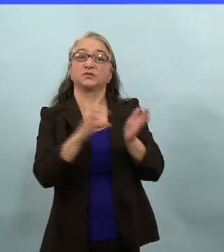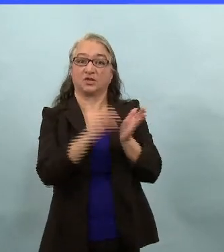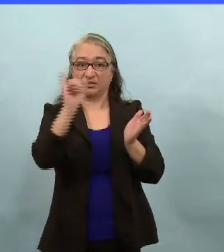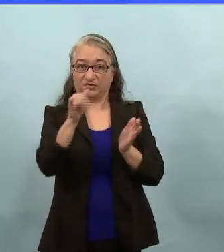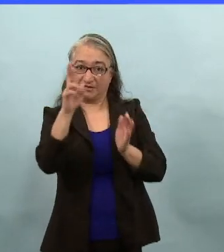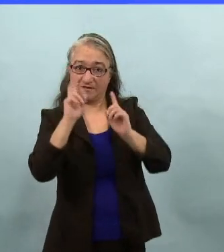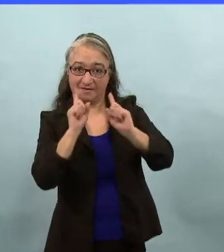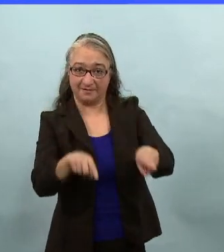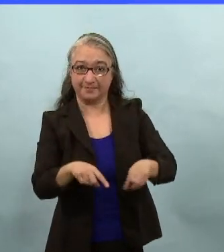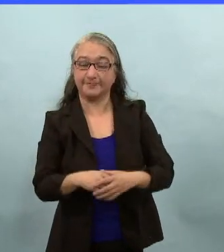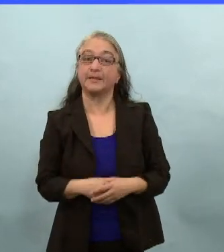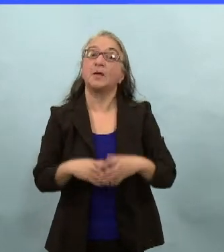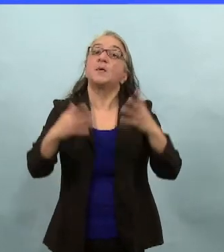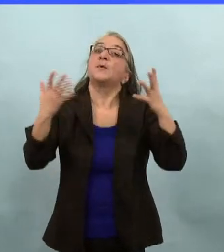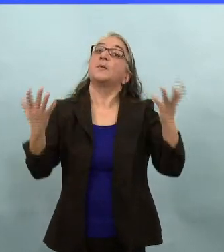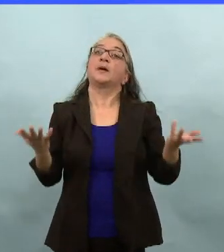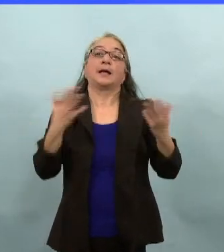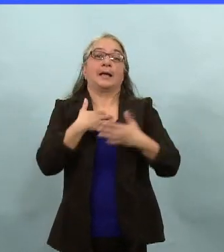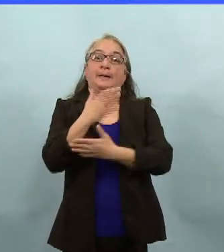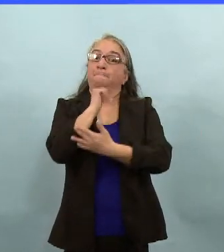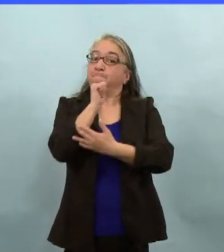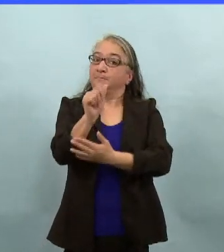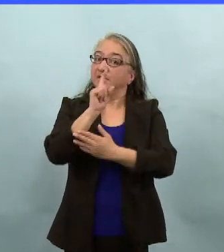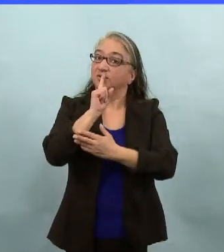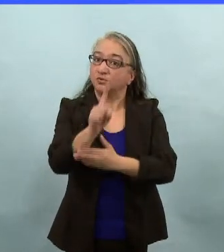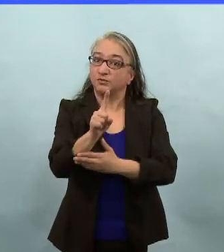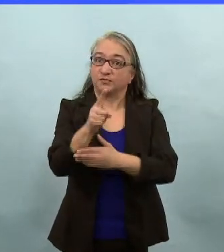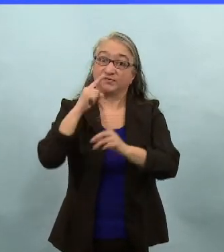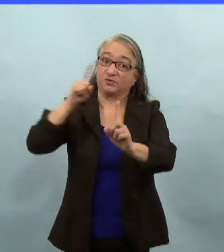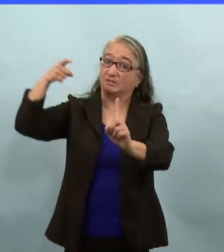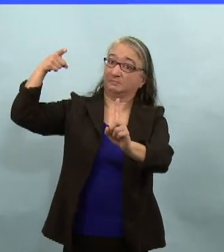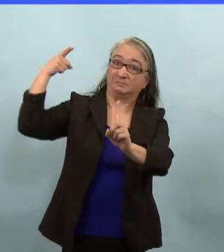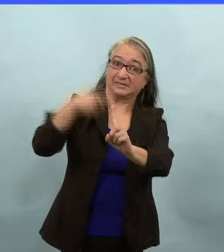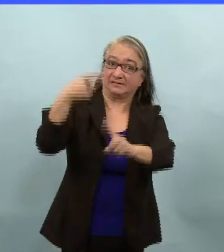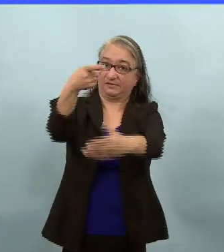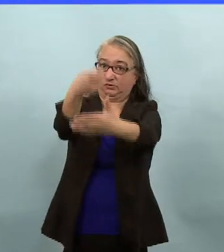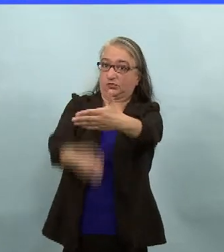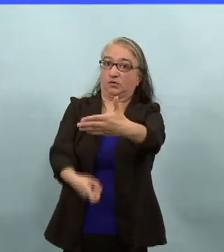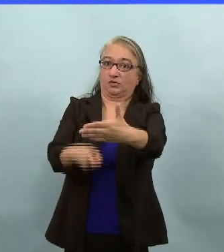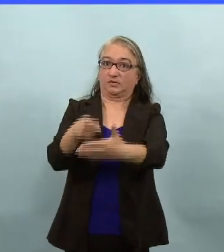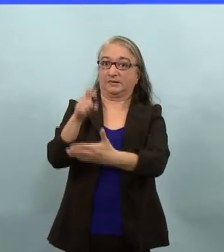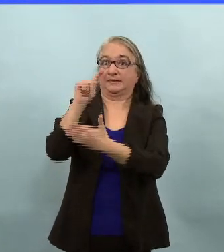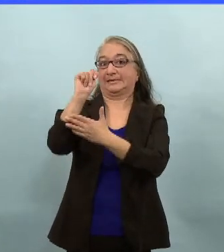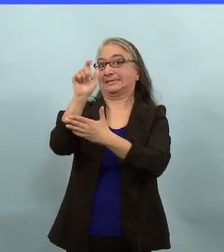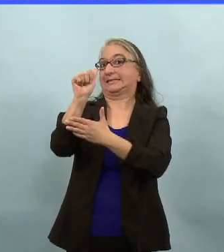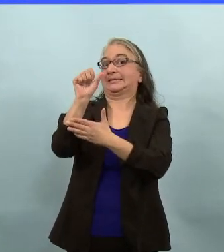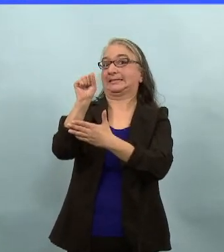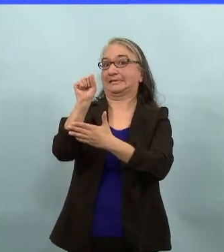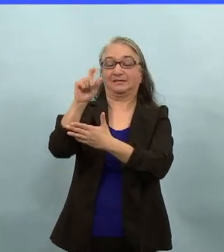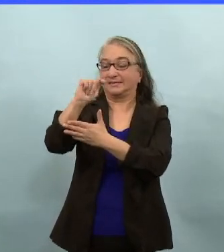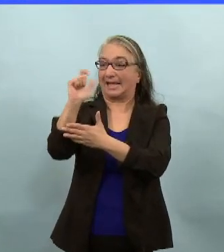specifically like um attacks for uh implications on how well it it would encourage people to get